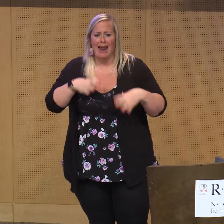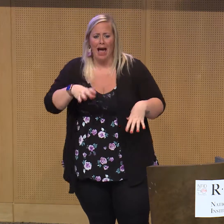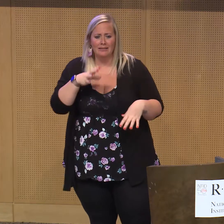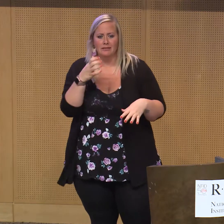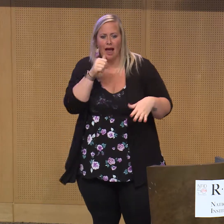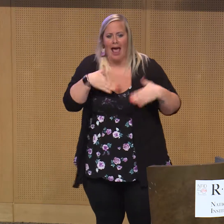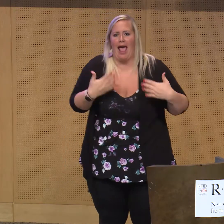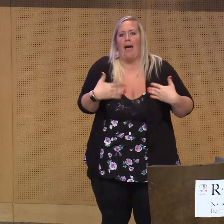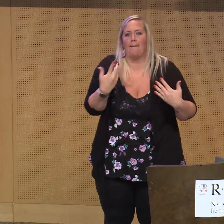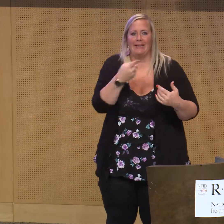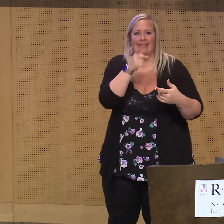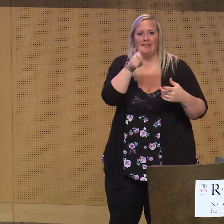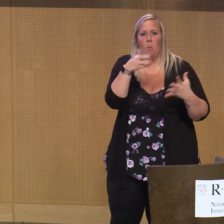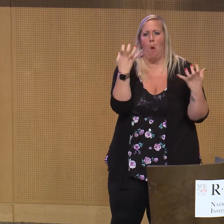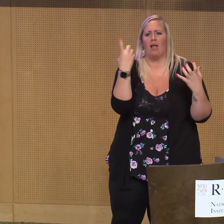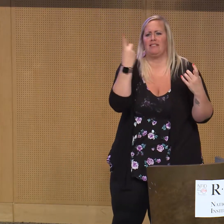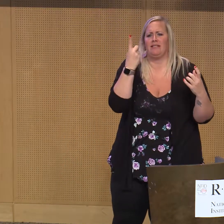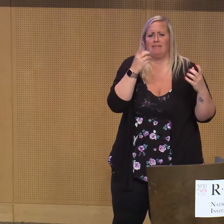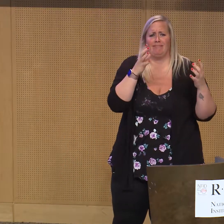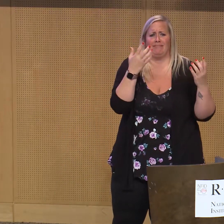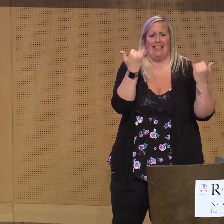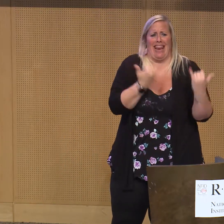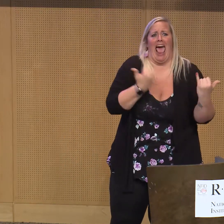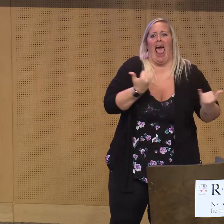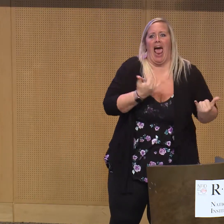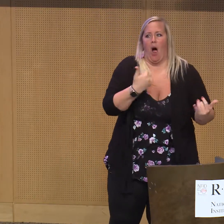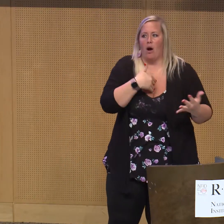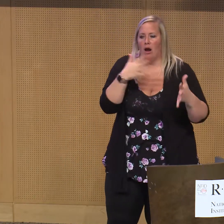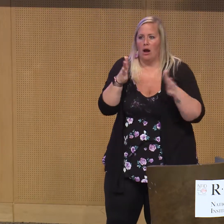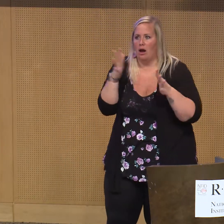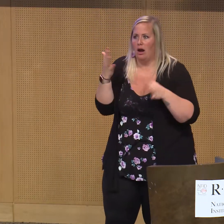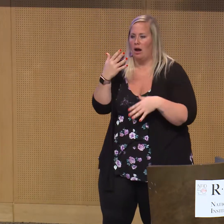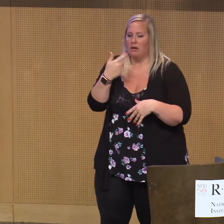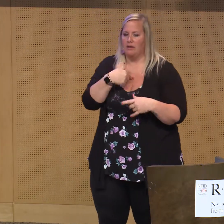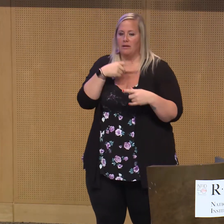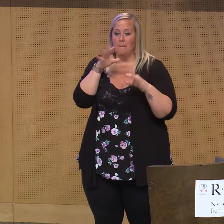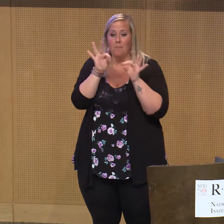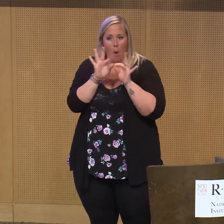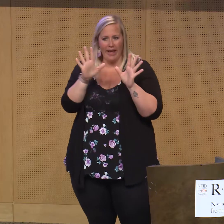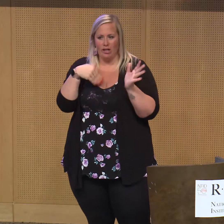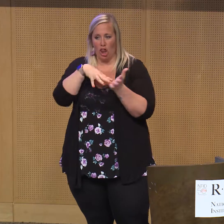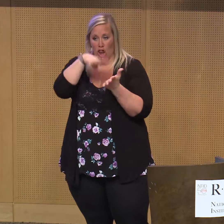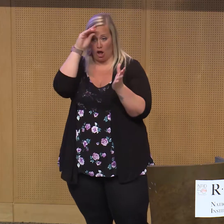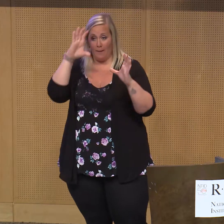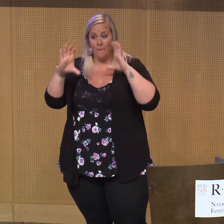A website might be down or a client might not be unhappy or they want something changed today,